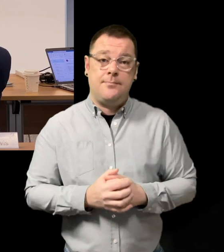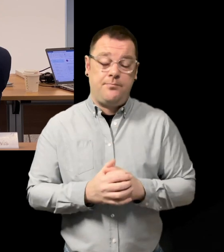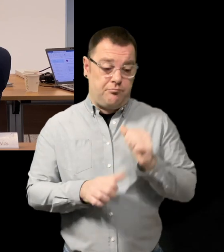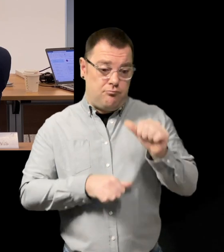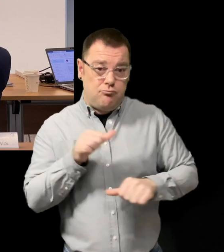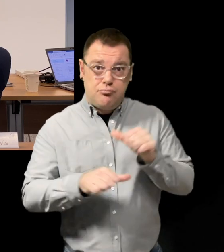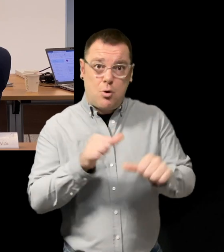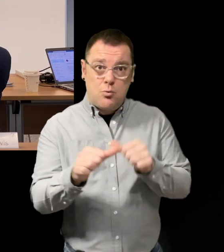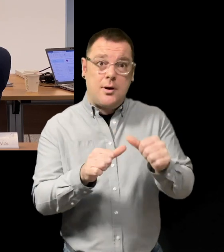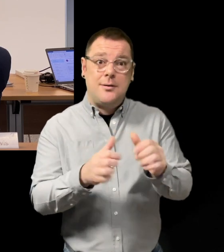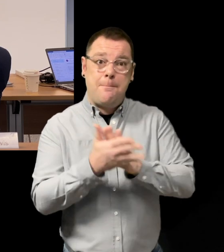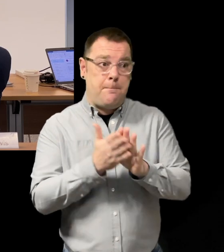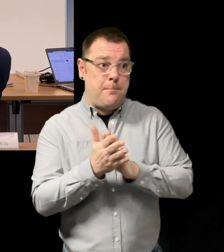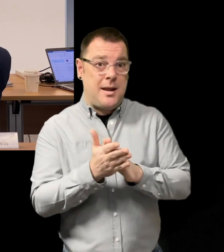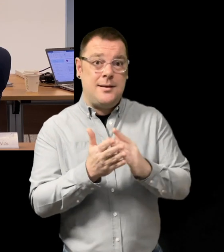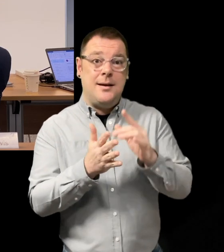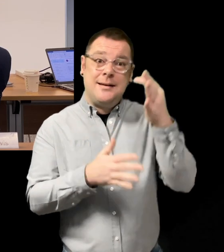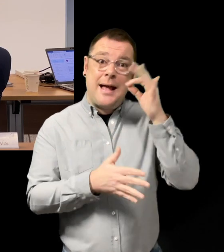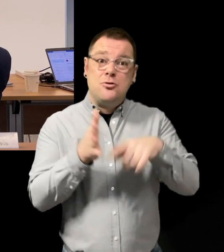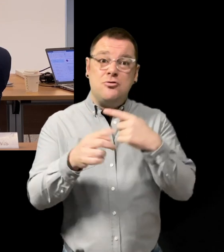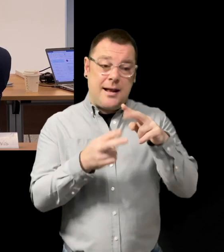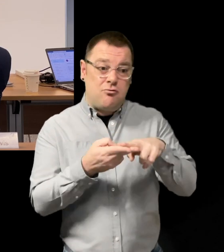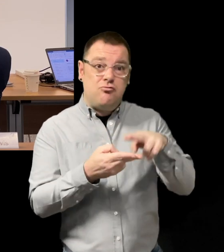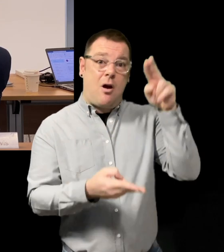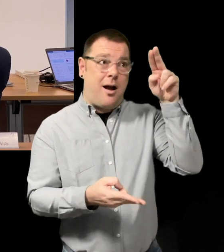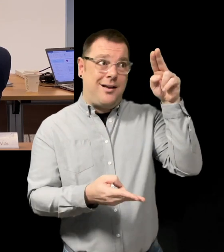progress that enables us to keep the council tax rise to a lower level